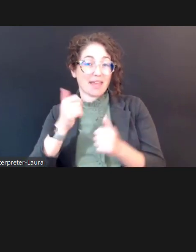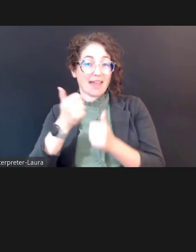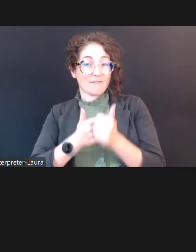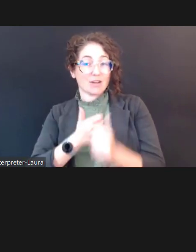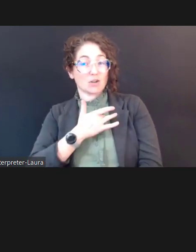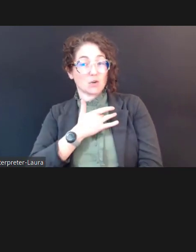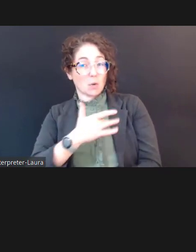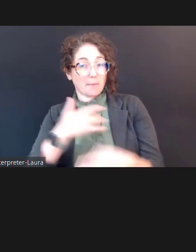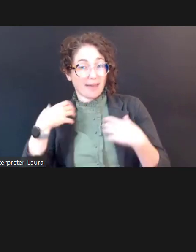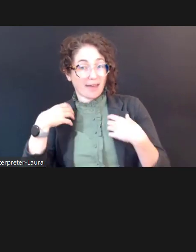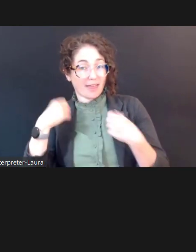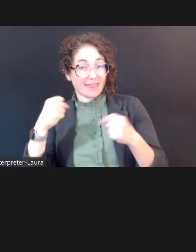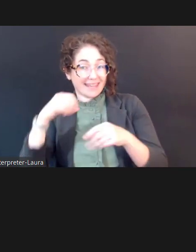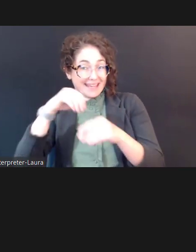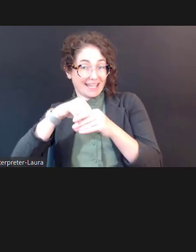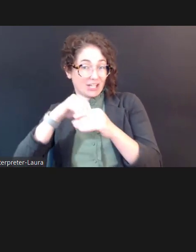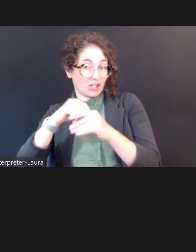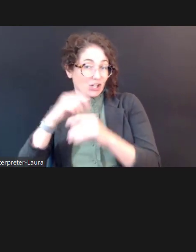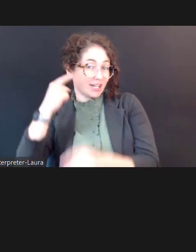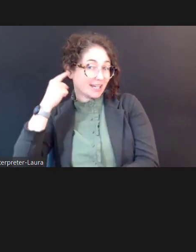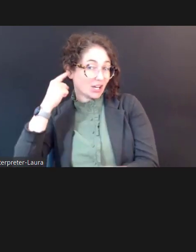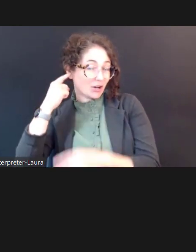produces an emission that we can record in this way.